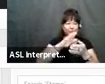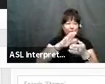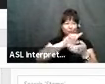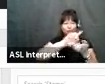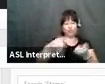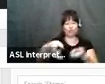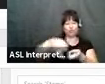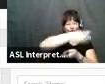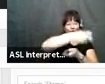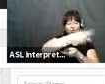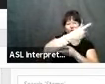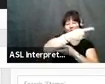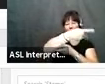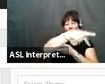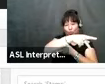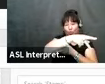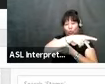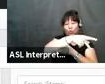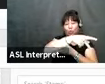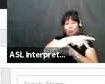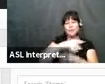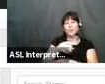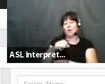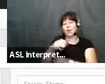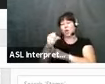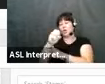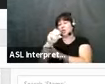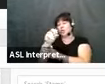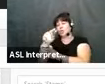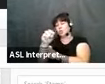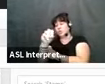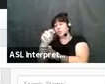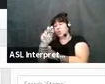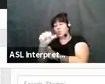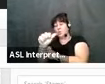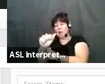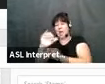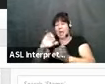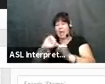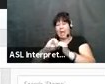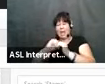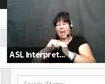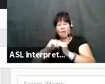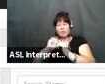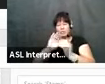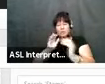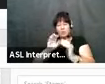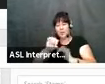So how does Sonoma County compare to the region and state this week? Well, as of last Tuesday, we were one of